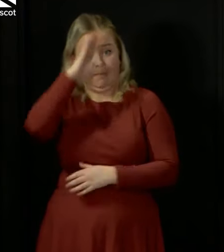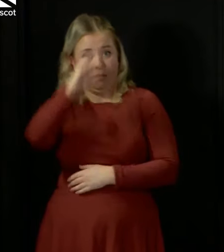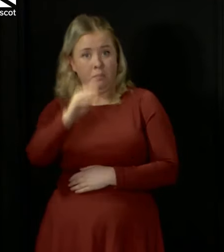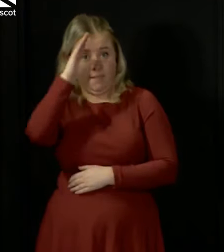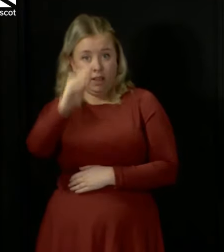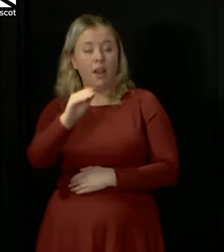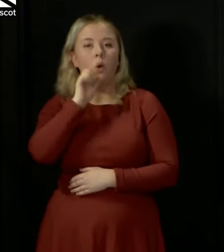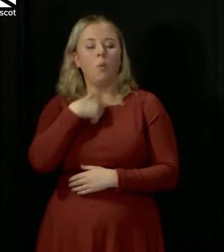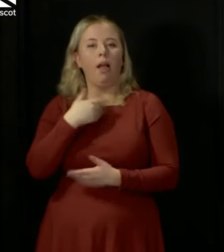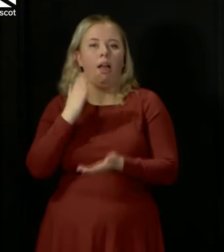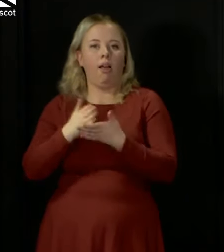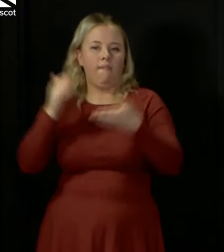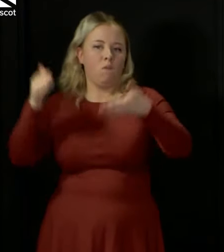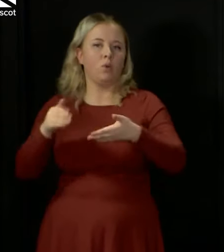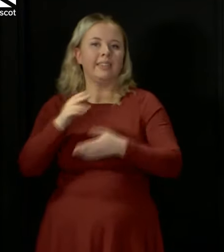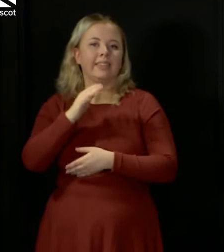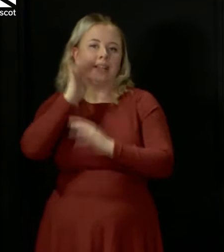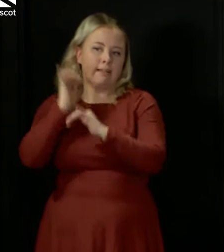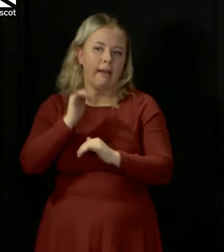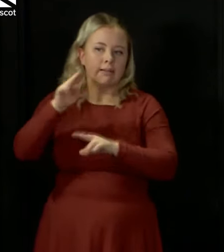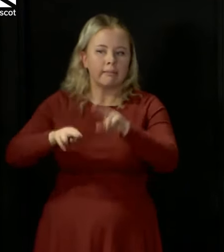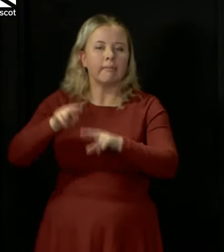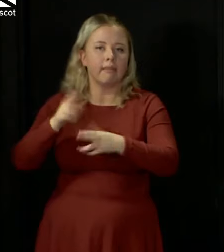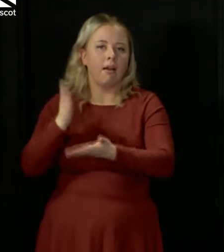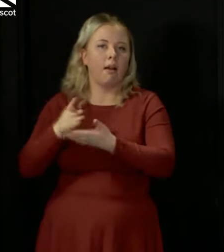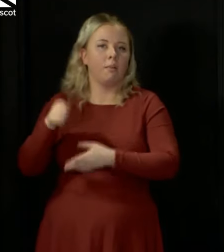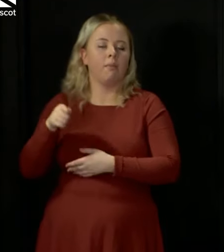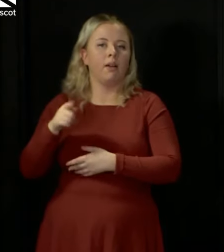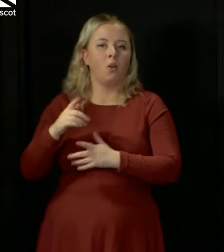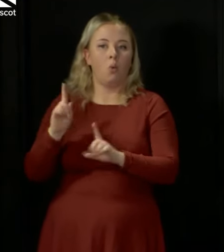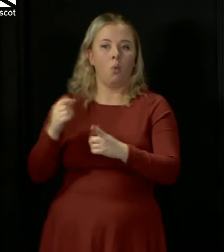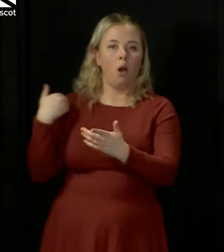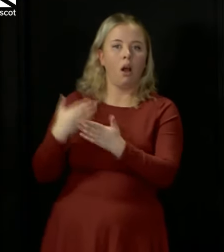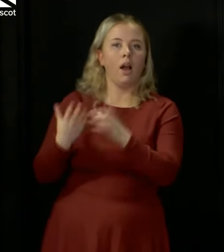a heavy focus on testing, both in terms of what we have achieved so far in capacity and